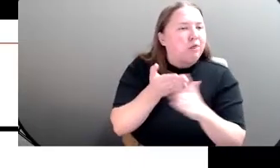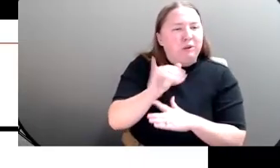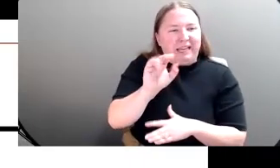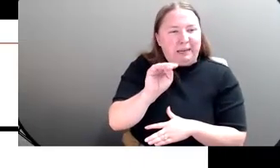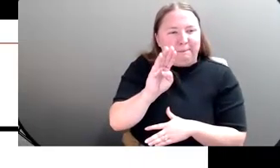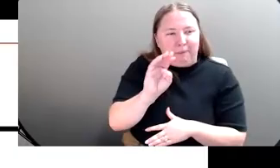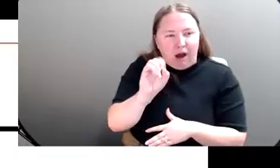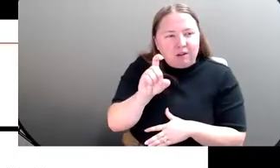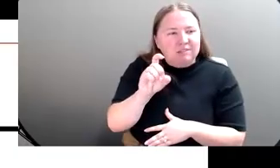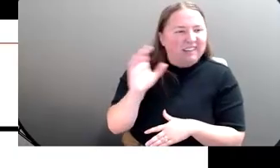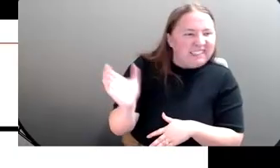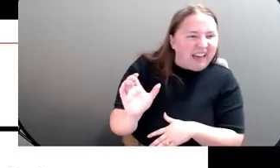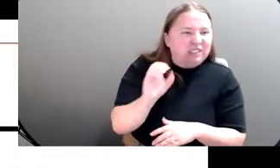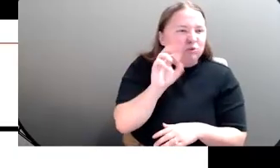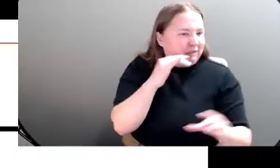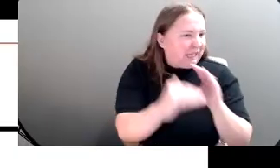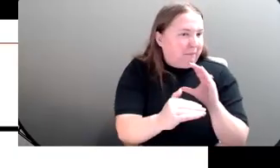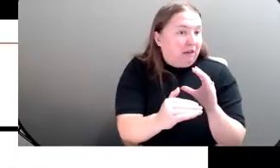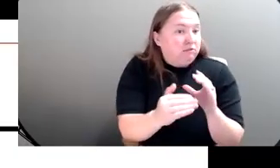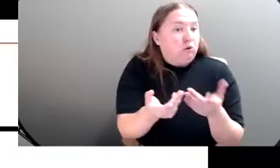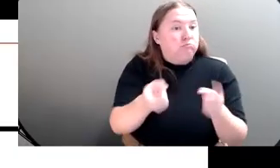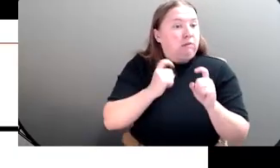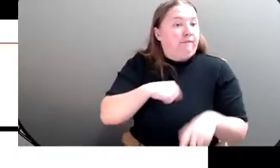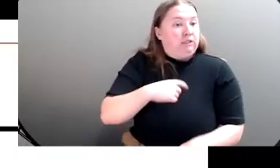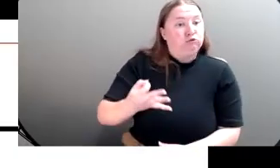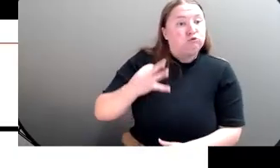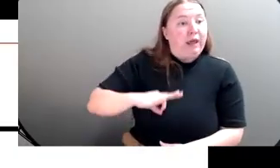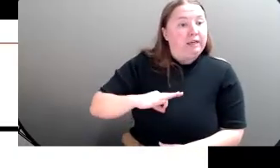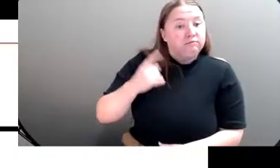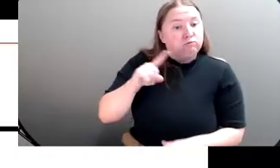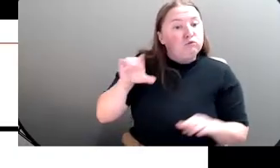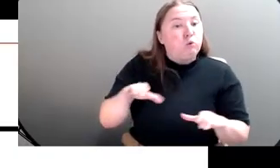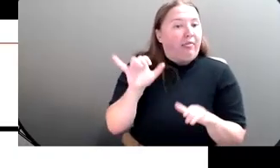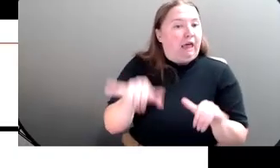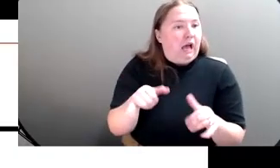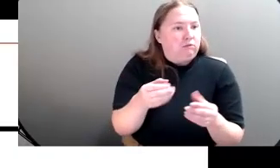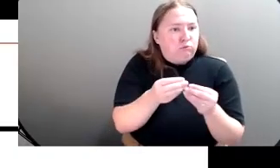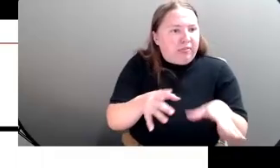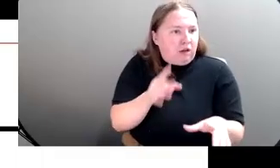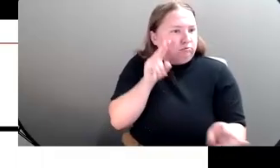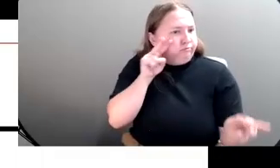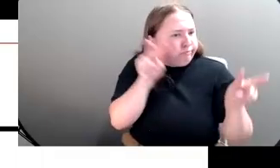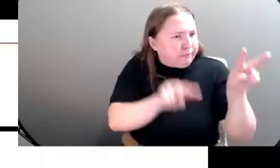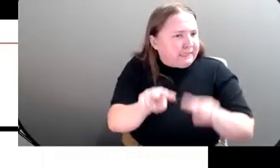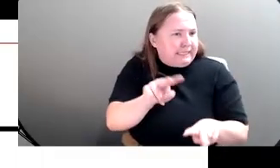So she gave us credit for doing that without actually observing it. Okay.